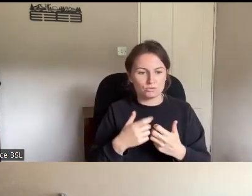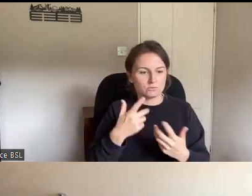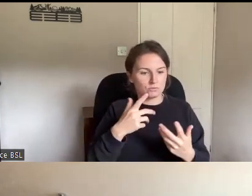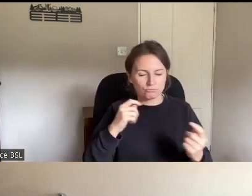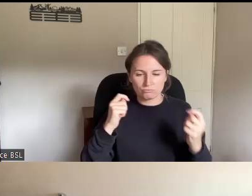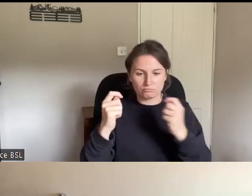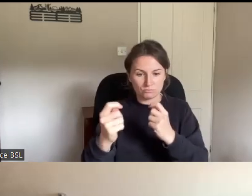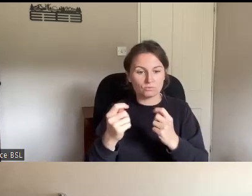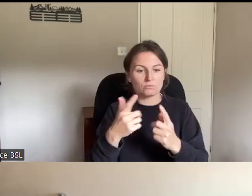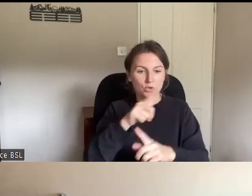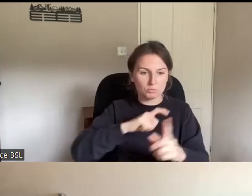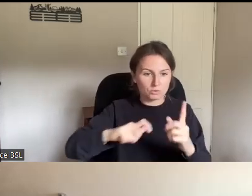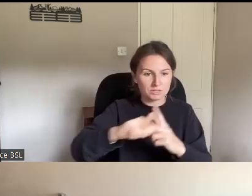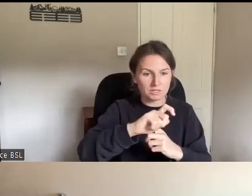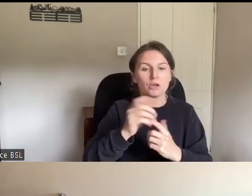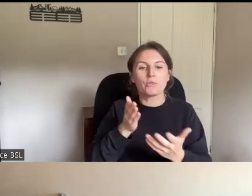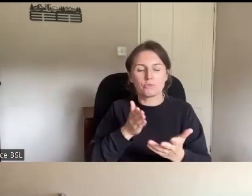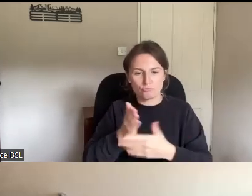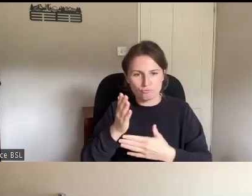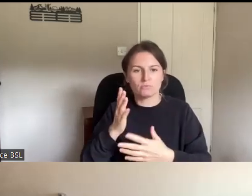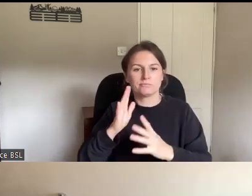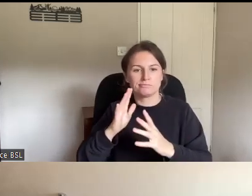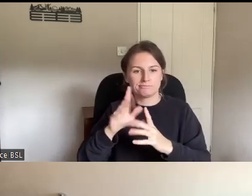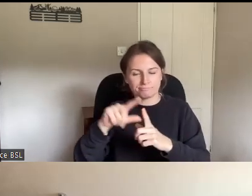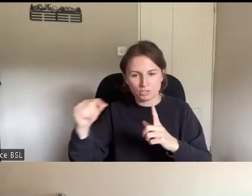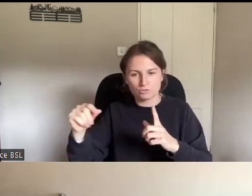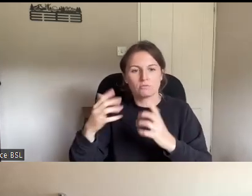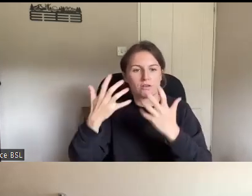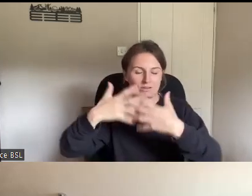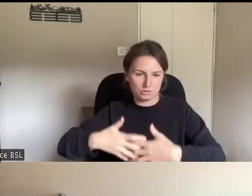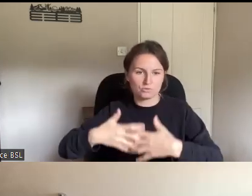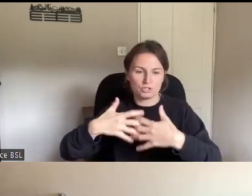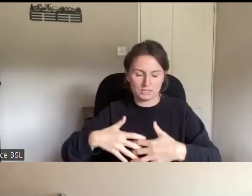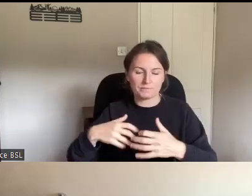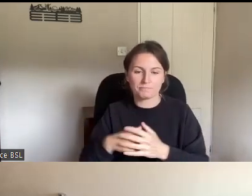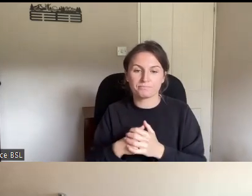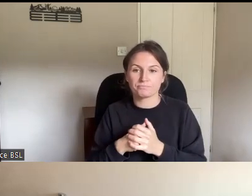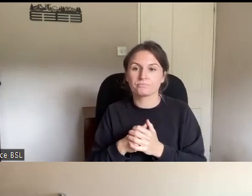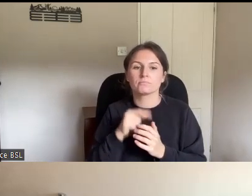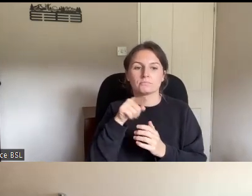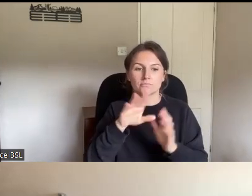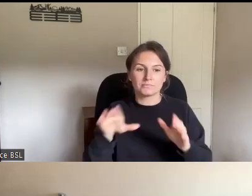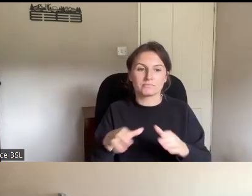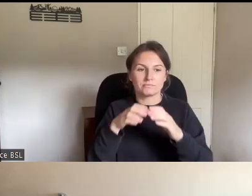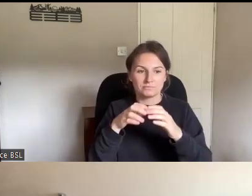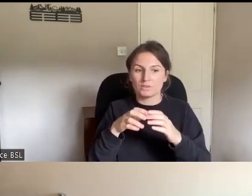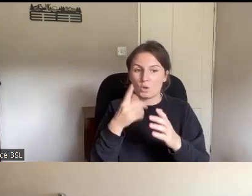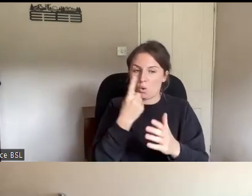is using digital technology and really advocating for it. This category only accepts self-submissions.